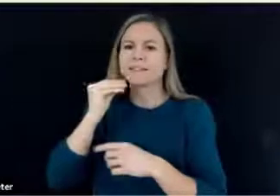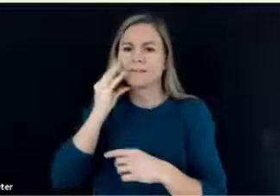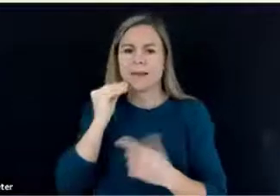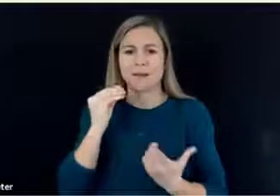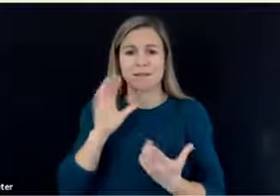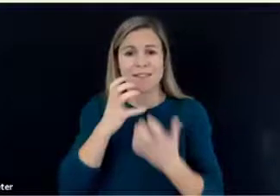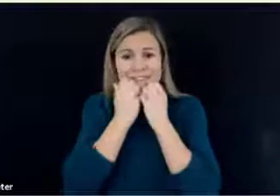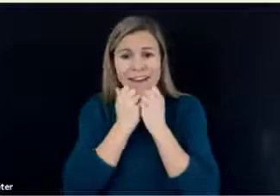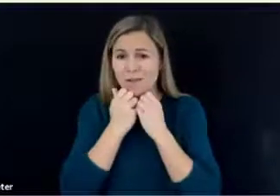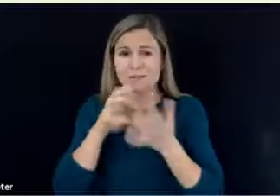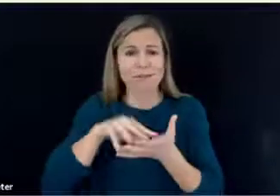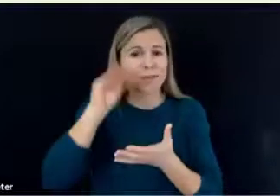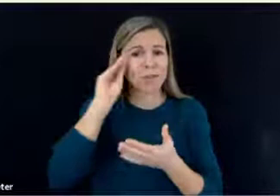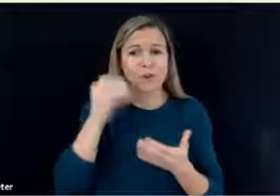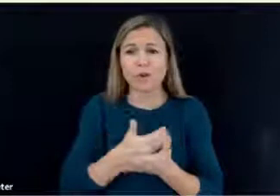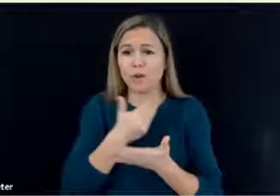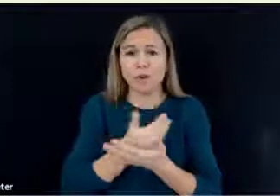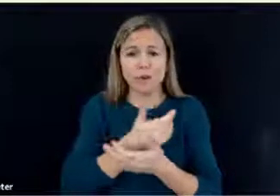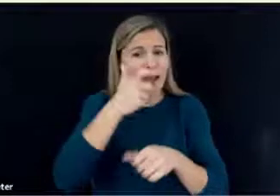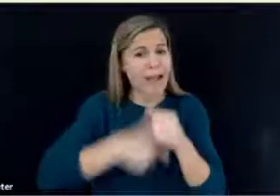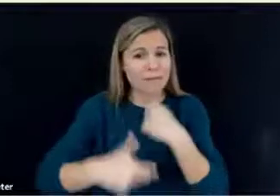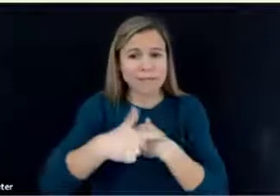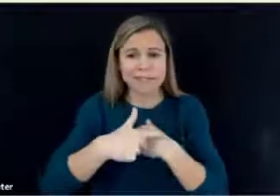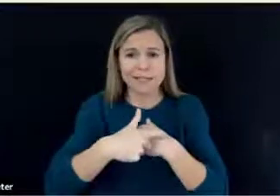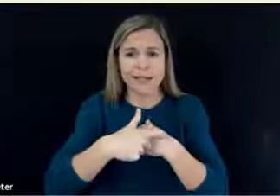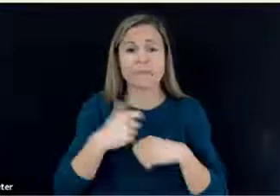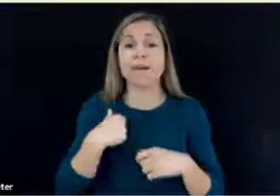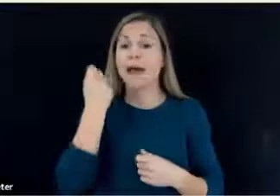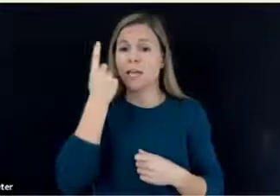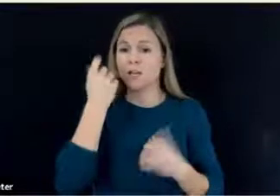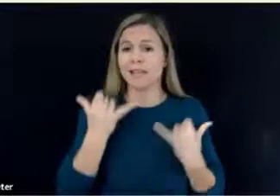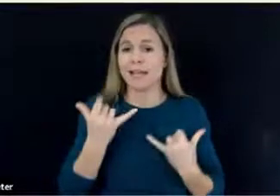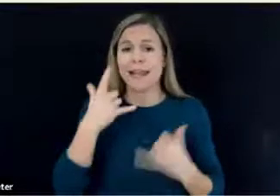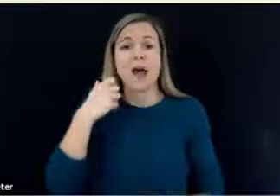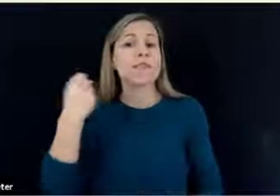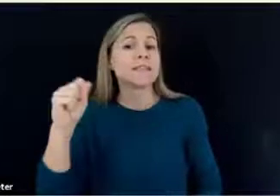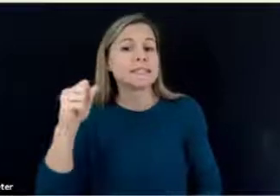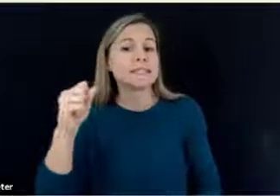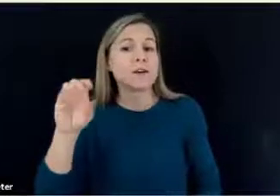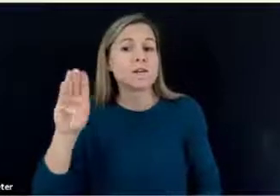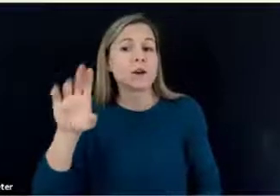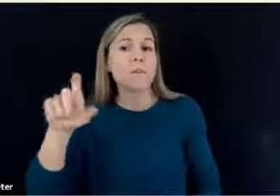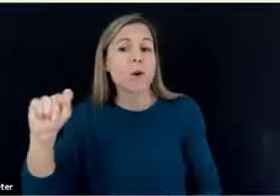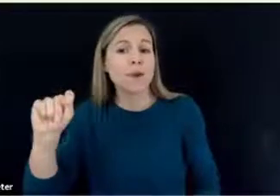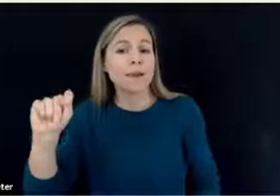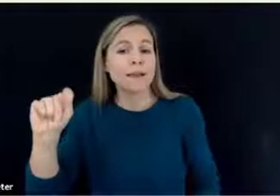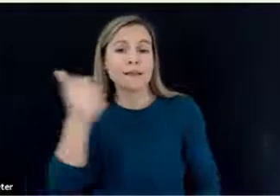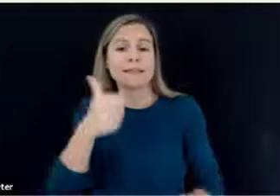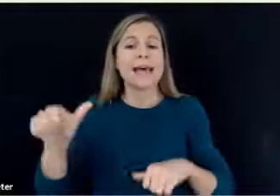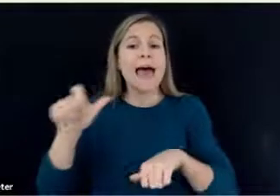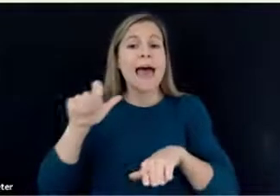I now understand that the silver bullet is anything that allows for more moments